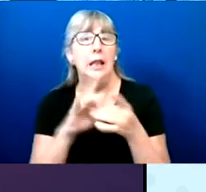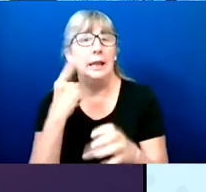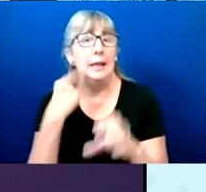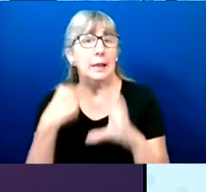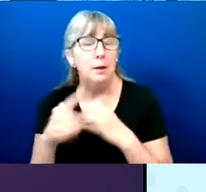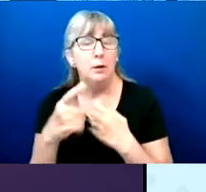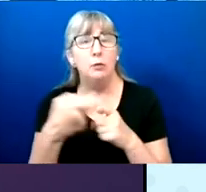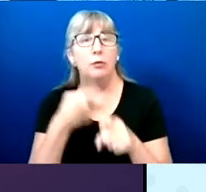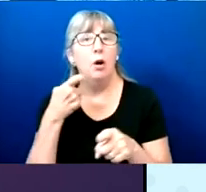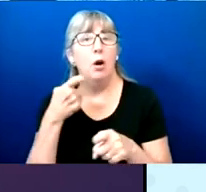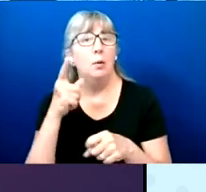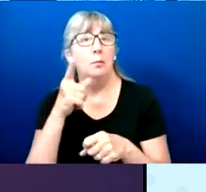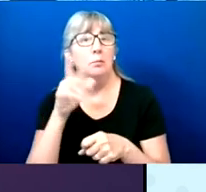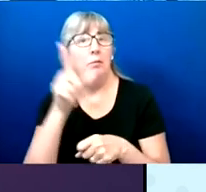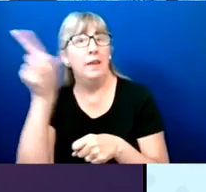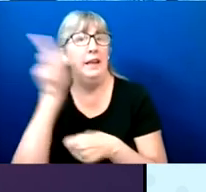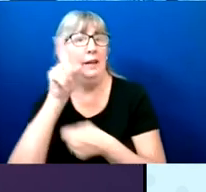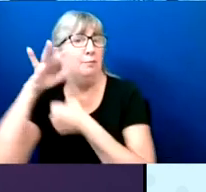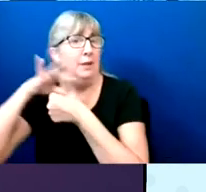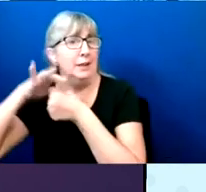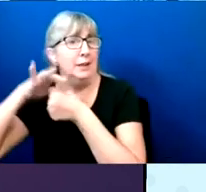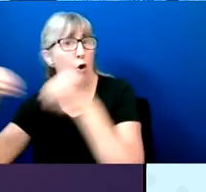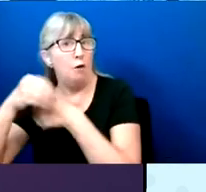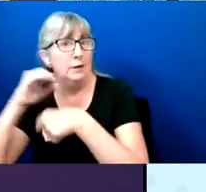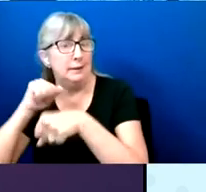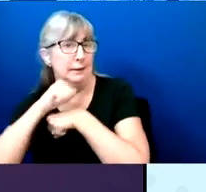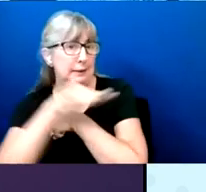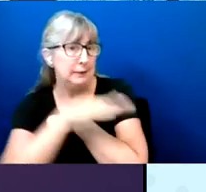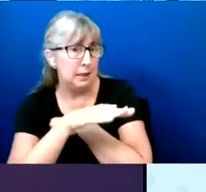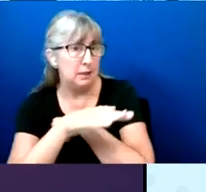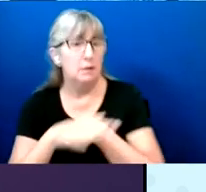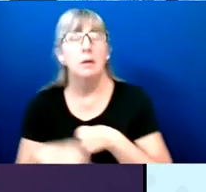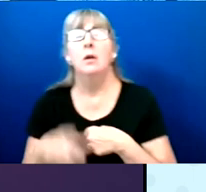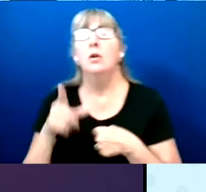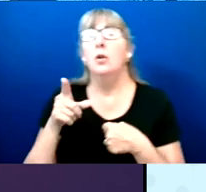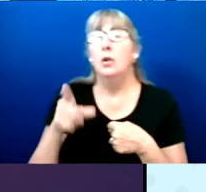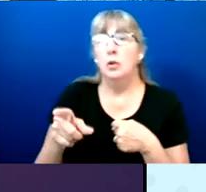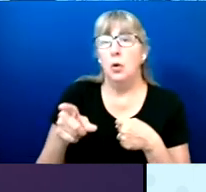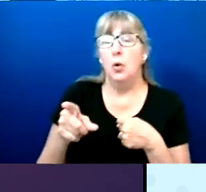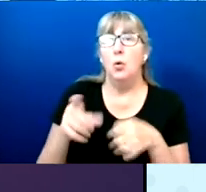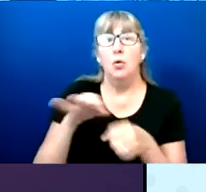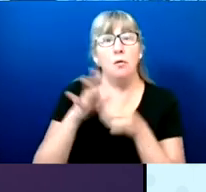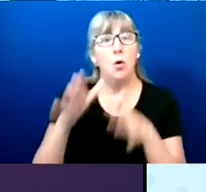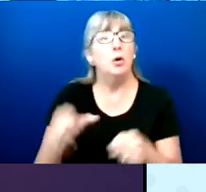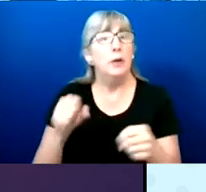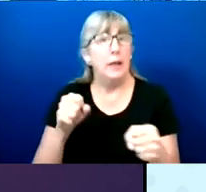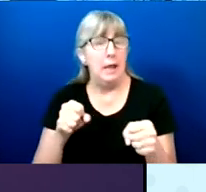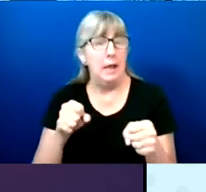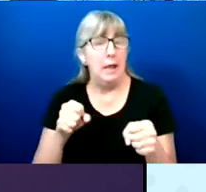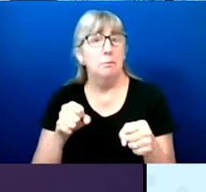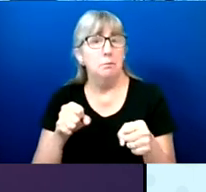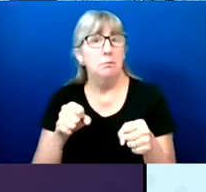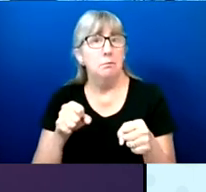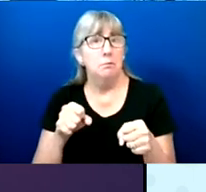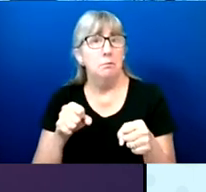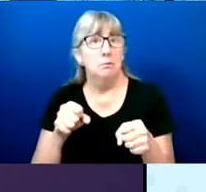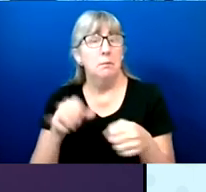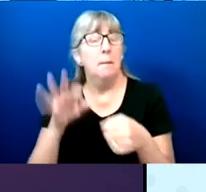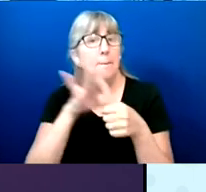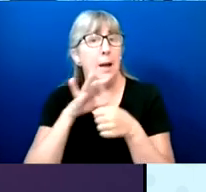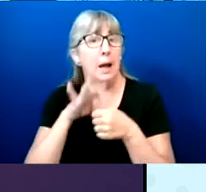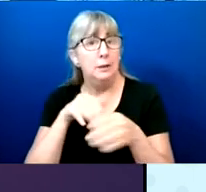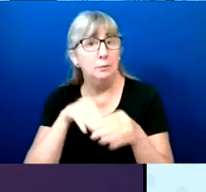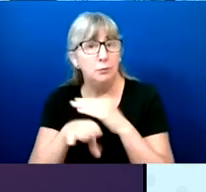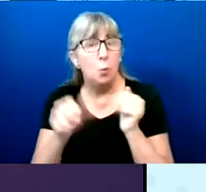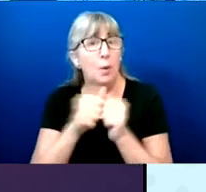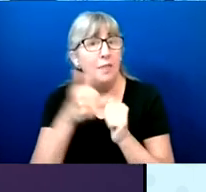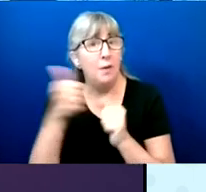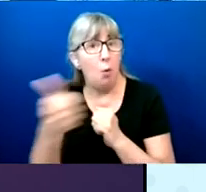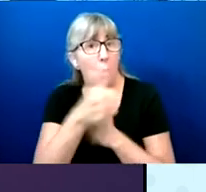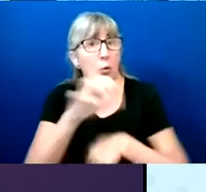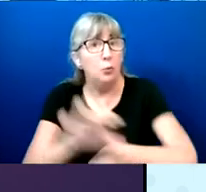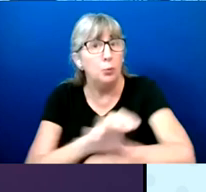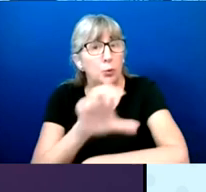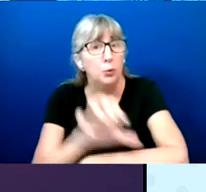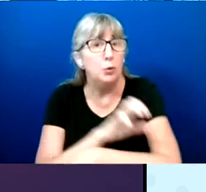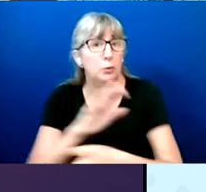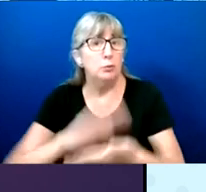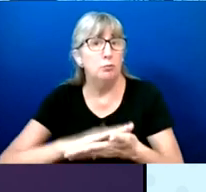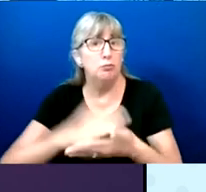And this enables the voter to access the ballot using their own PC and their own access technology.